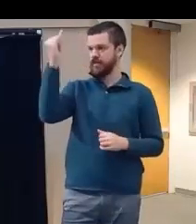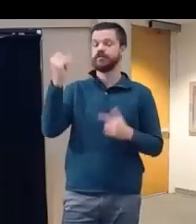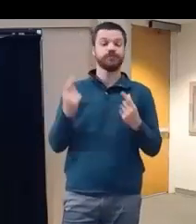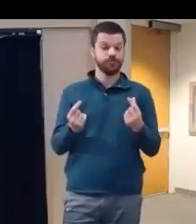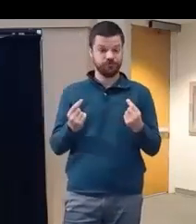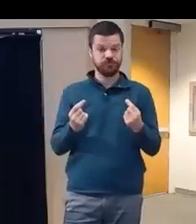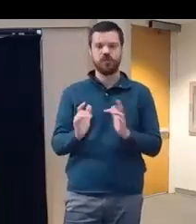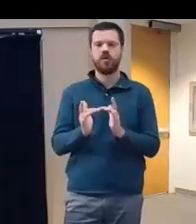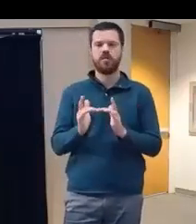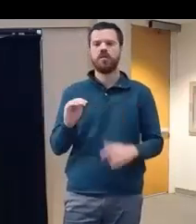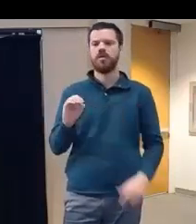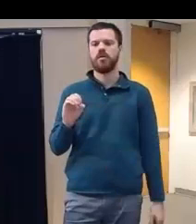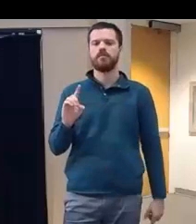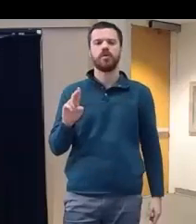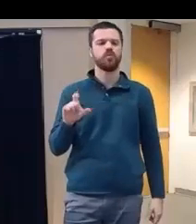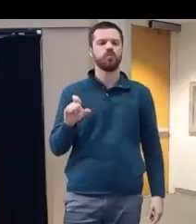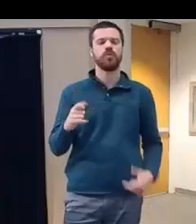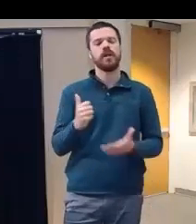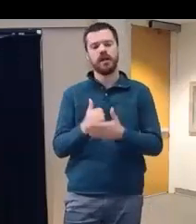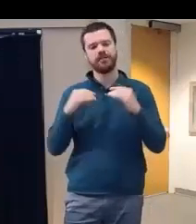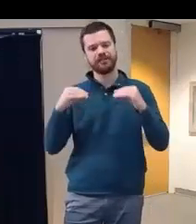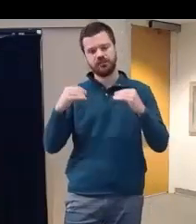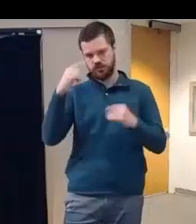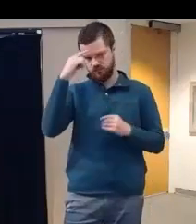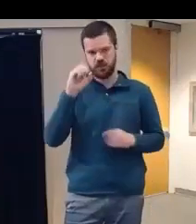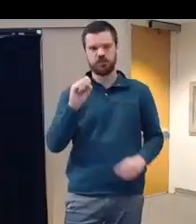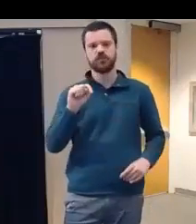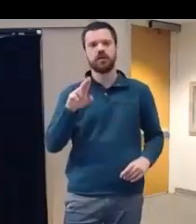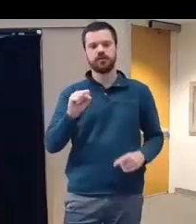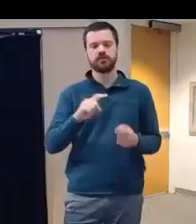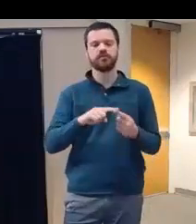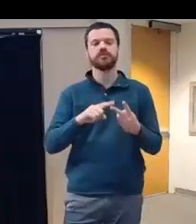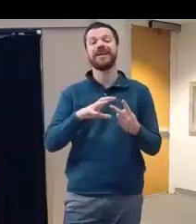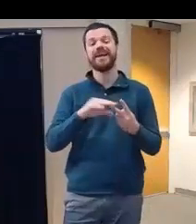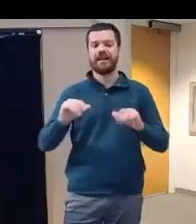an online module to teach the mental status exam and also an assessment module to assess